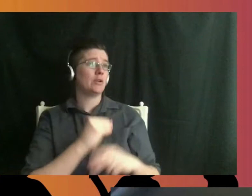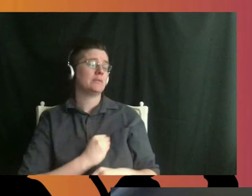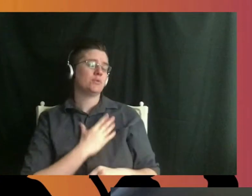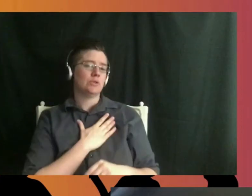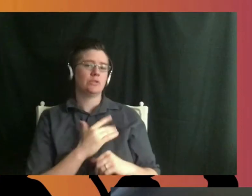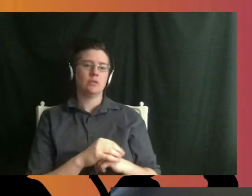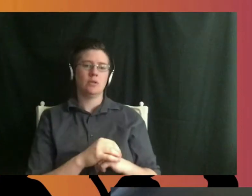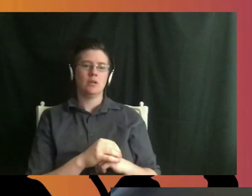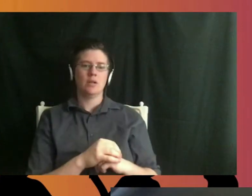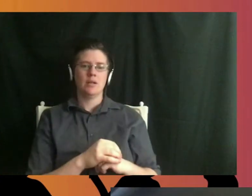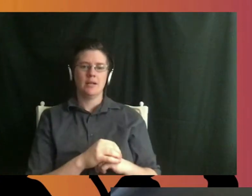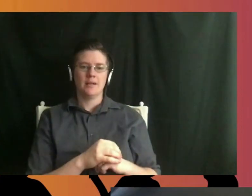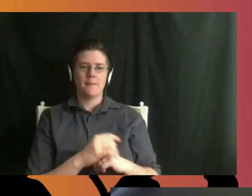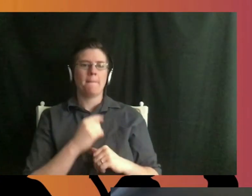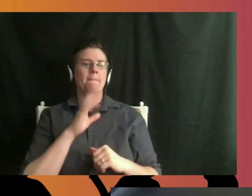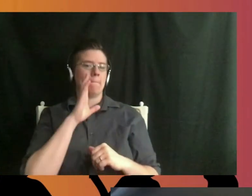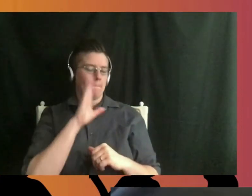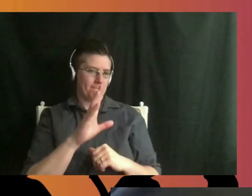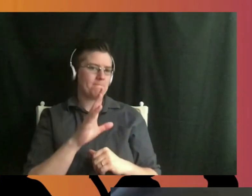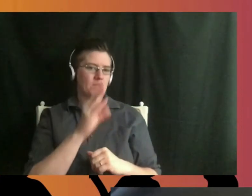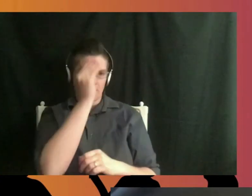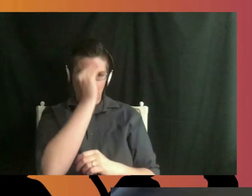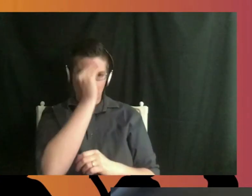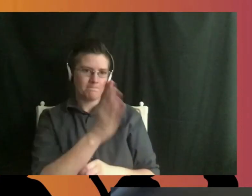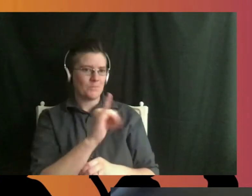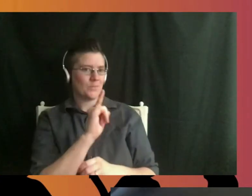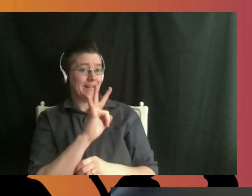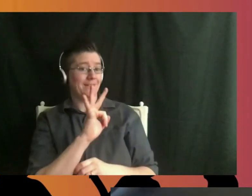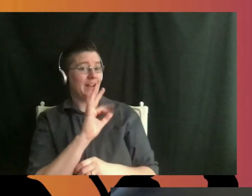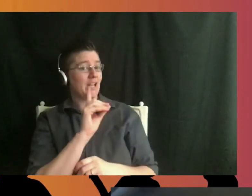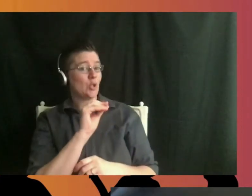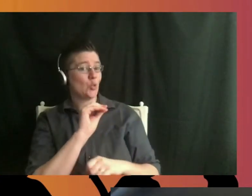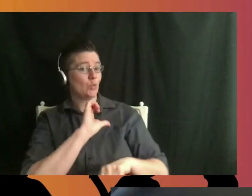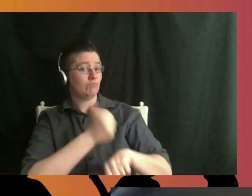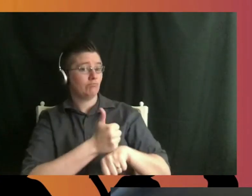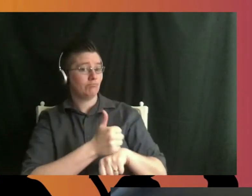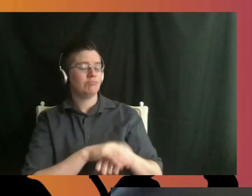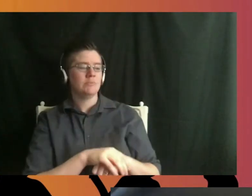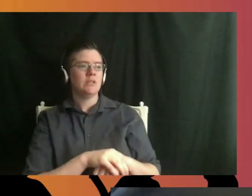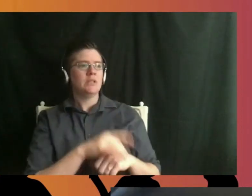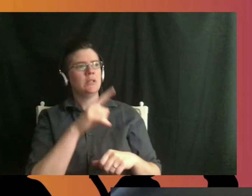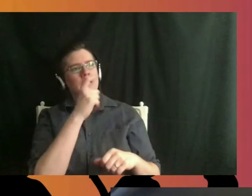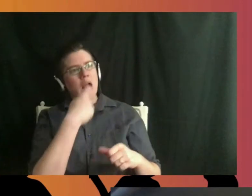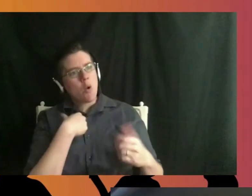i'll be sure to let you know if i ever do because i do want to get more active you know with marches